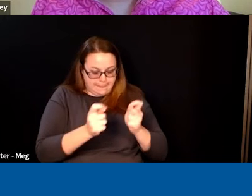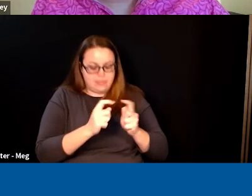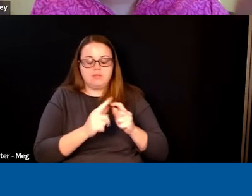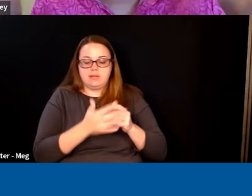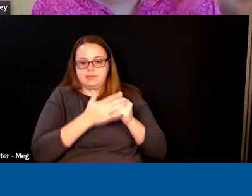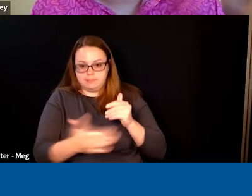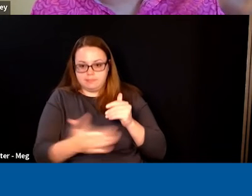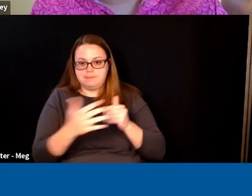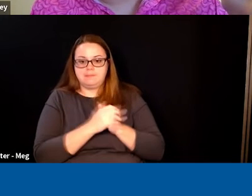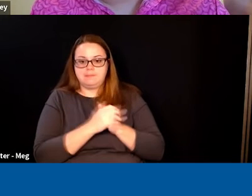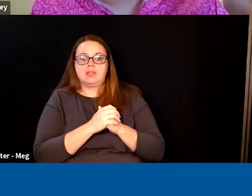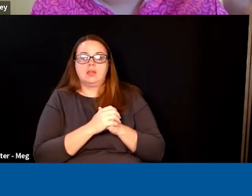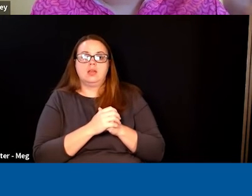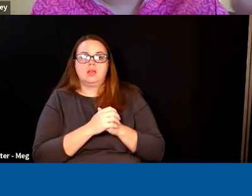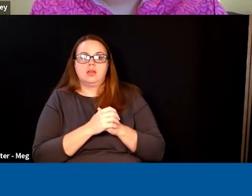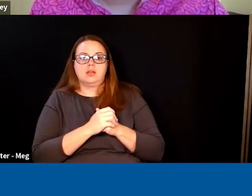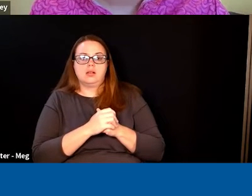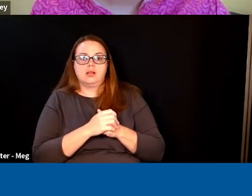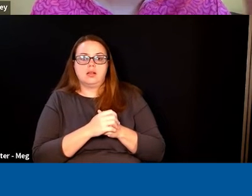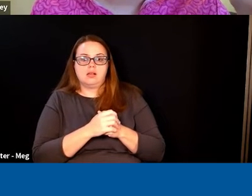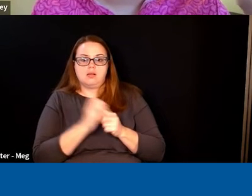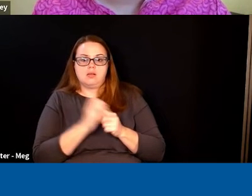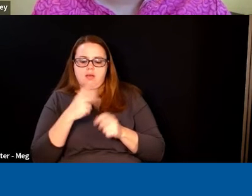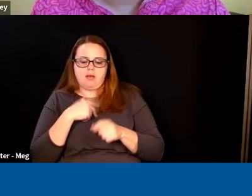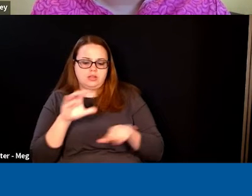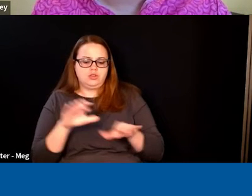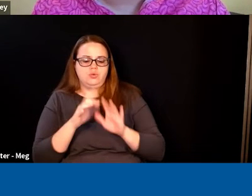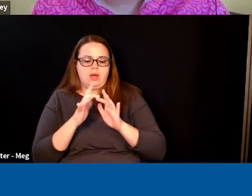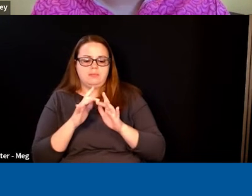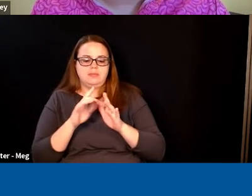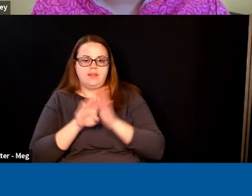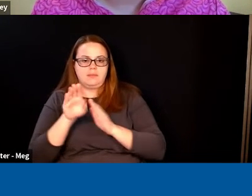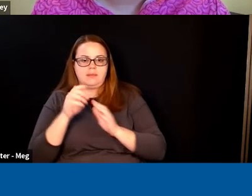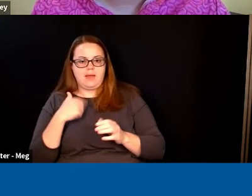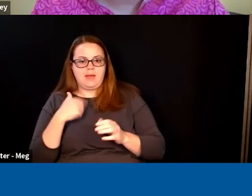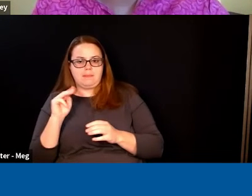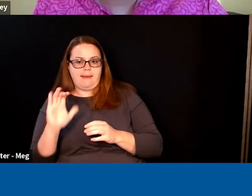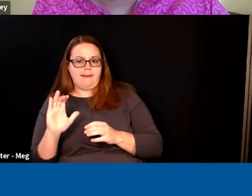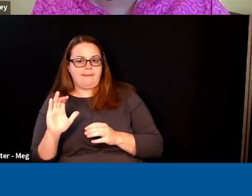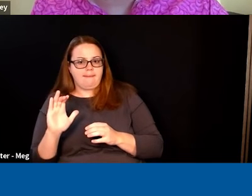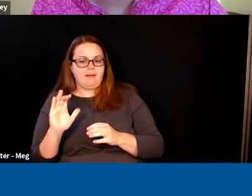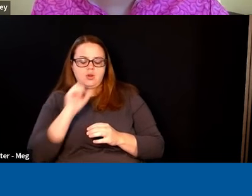But, you know, okay, I work in web development, so I have a Mac by default, you know, I don't have a Windows computer.